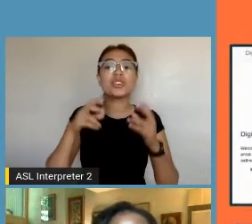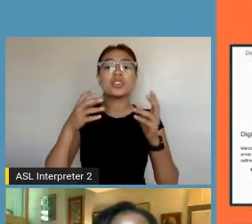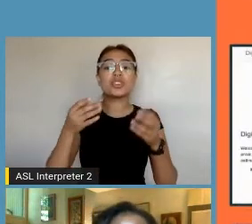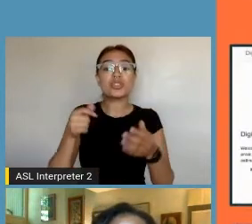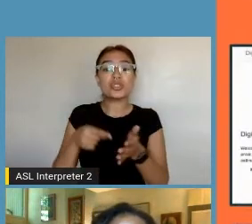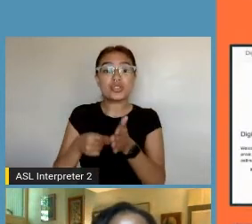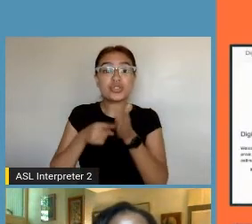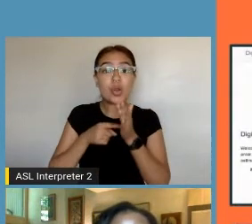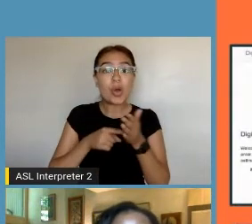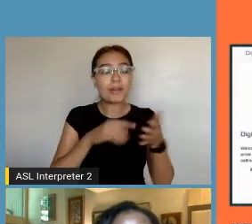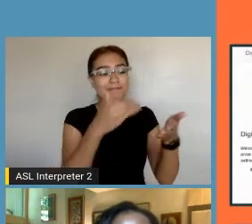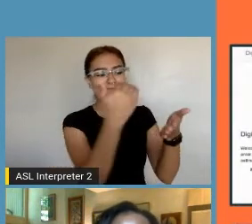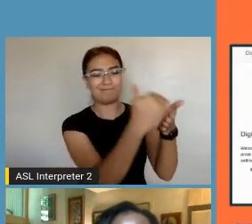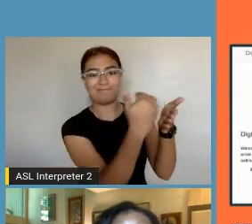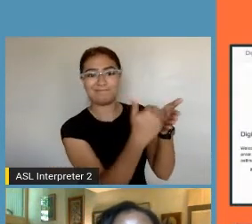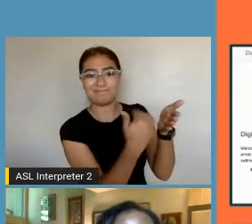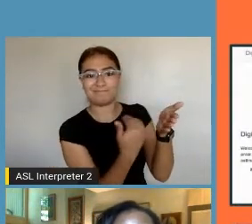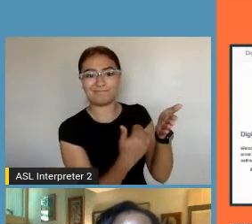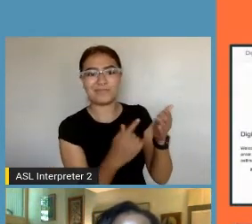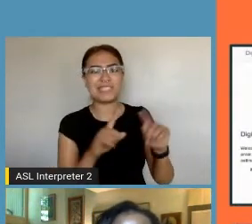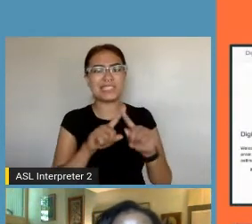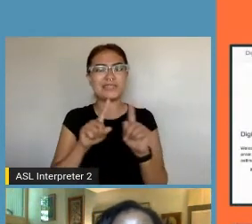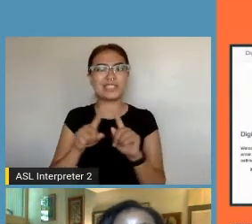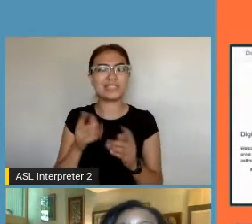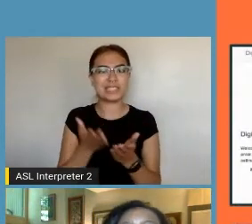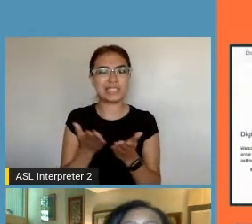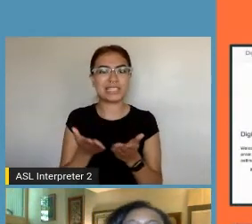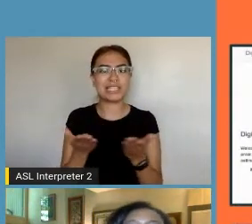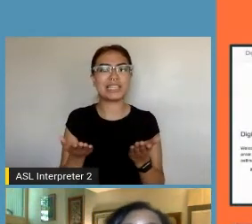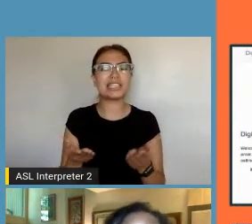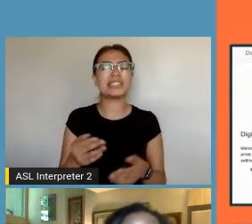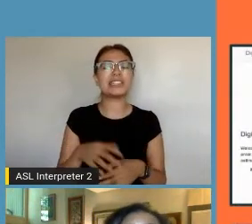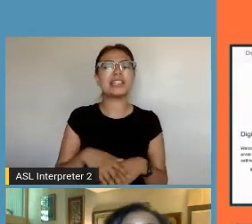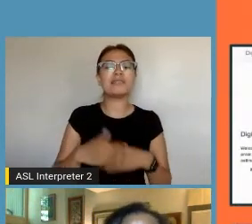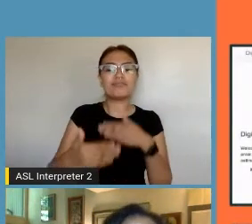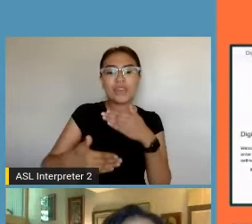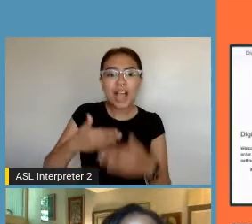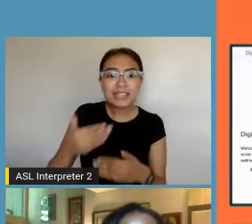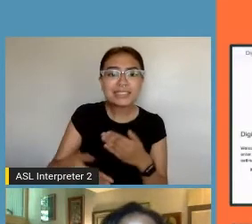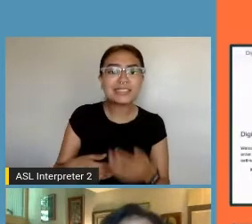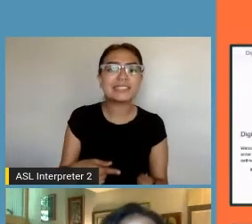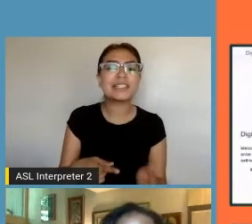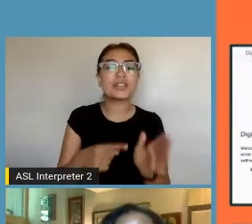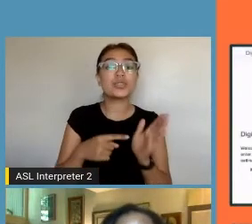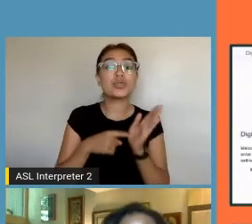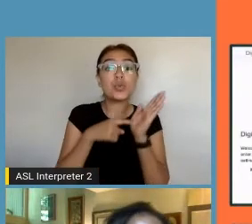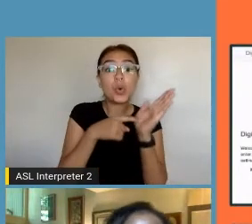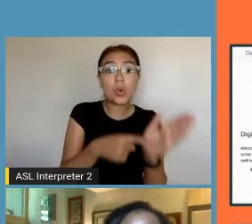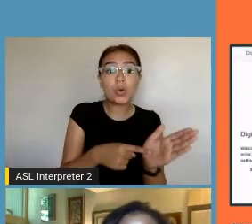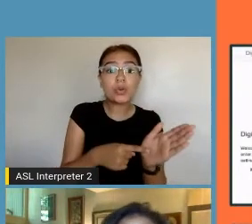preparation, quality control, postprocessing and it gives you a general ballpark, not written in